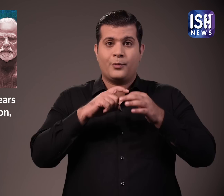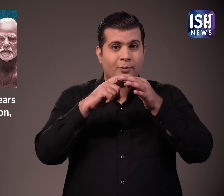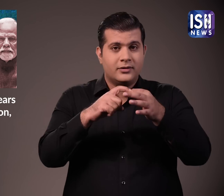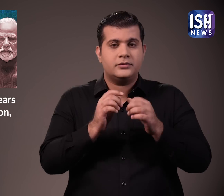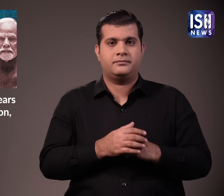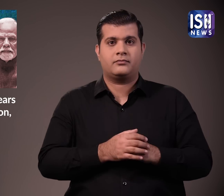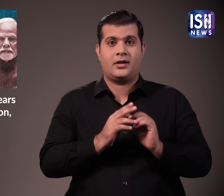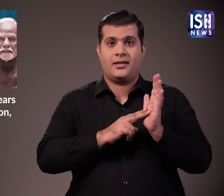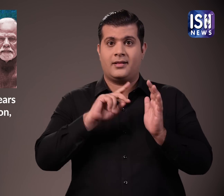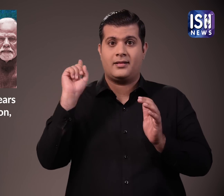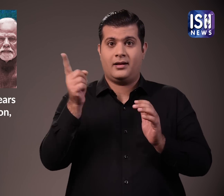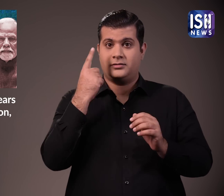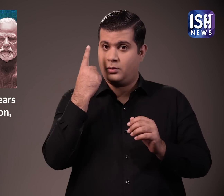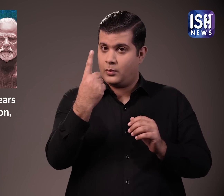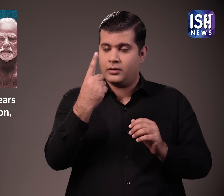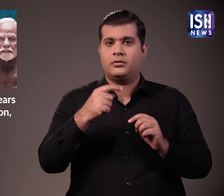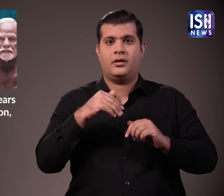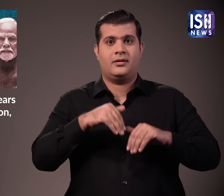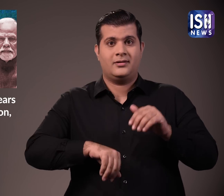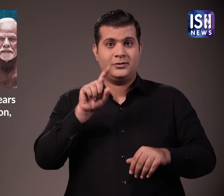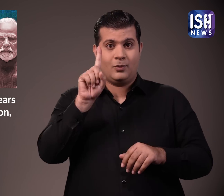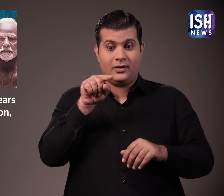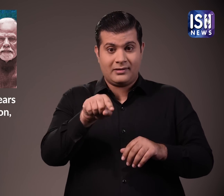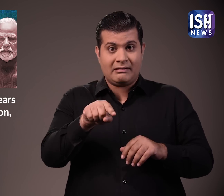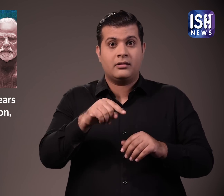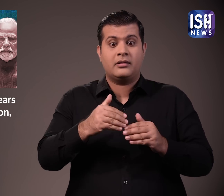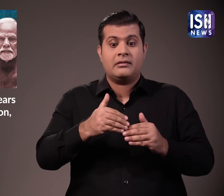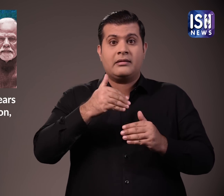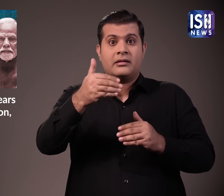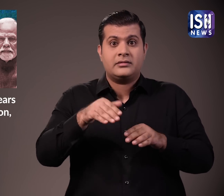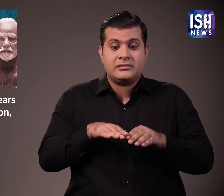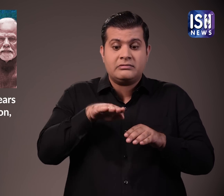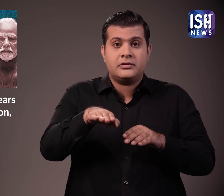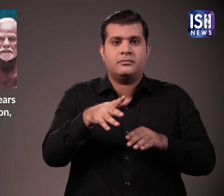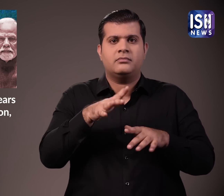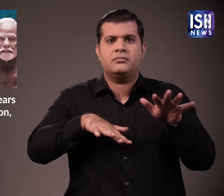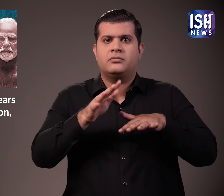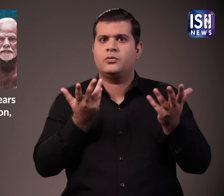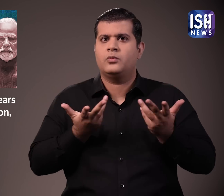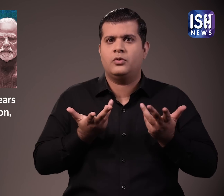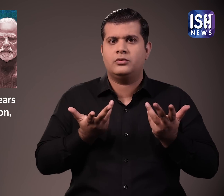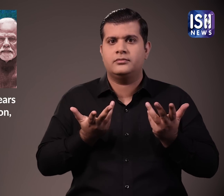So what's the next step for One Nation, One Election?